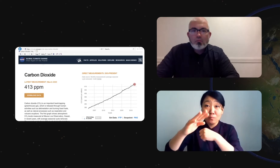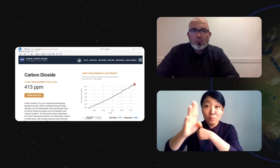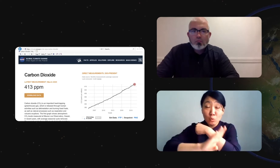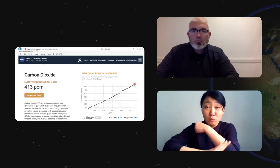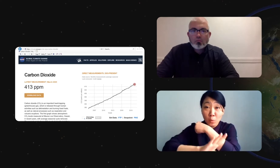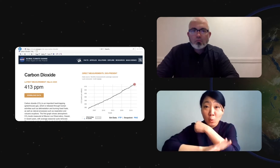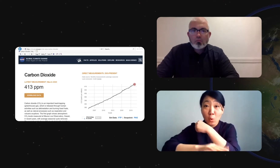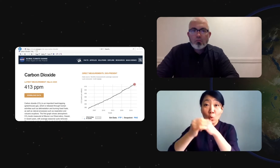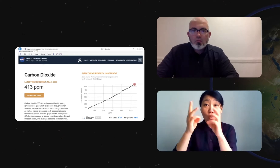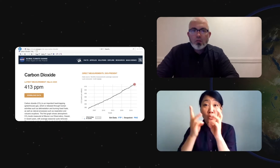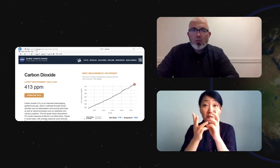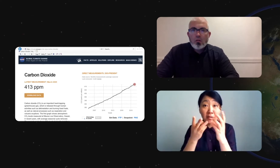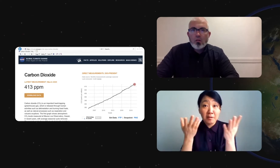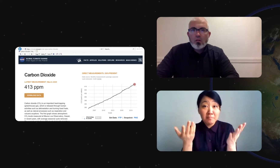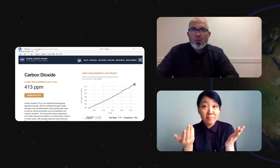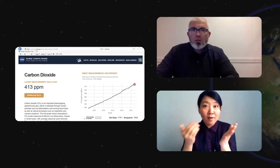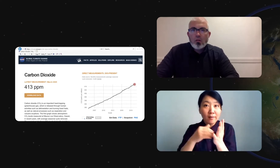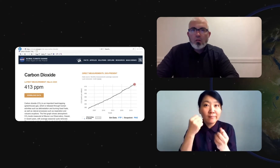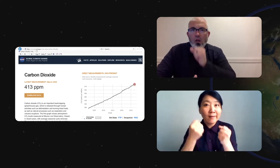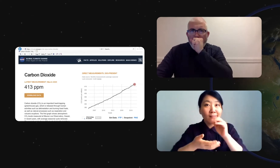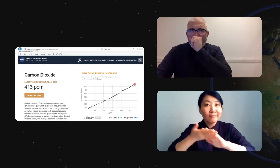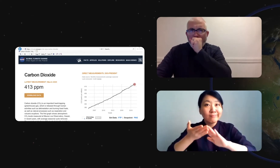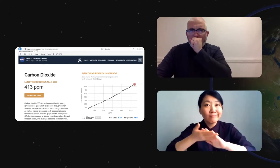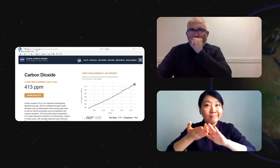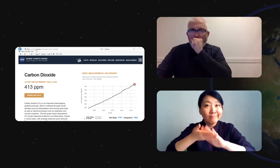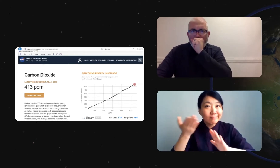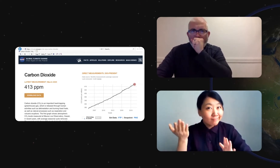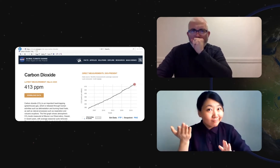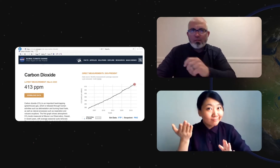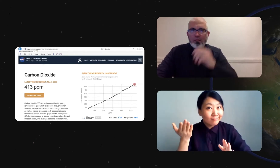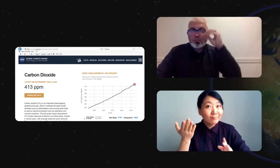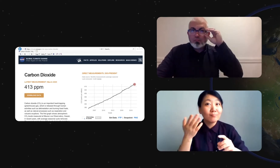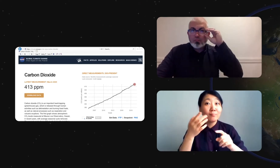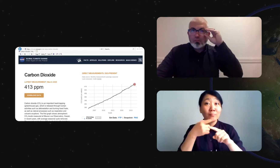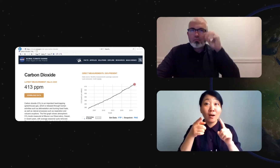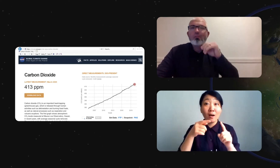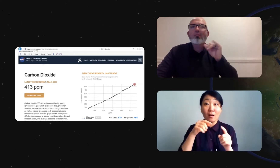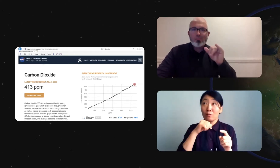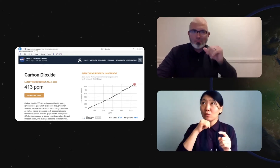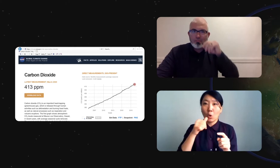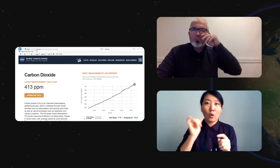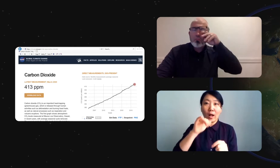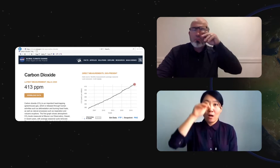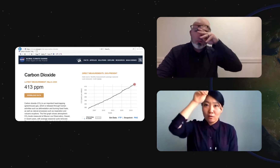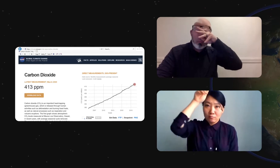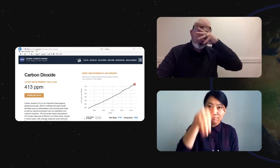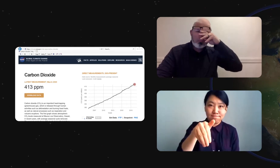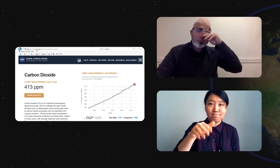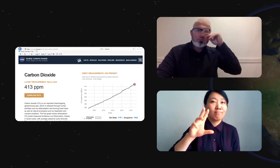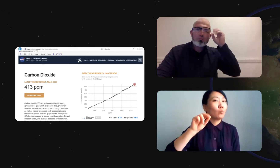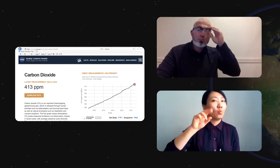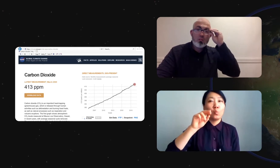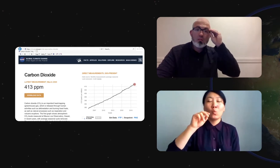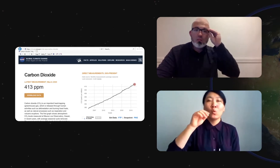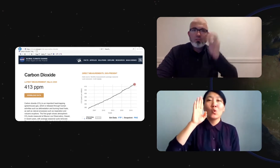Part of it -- when we start going back to work, this fall or winter, and we start driving a lot, it'll go up.